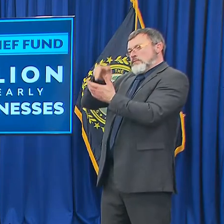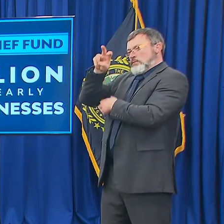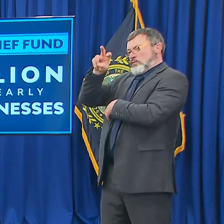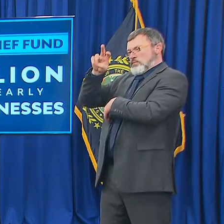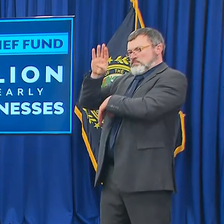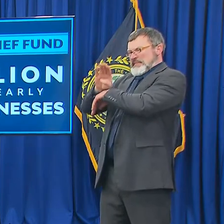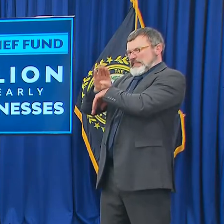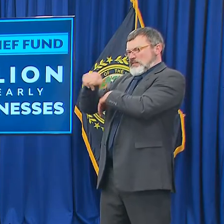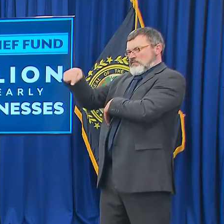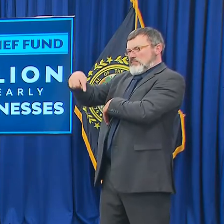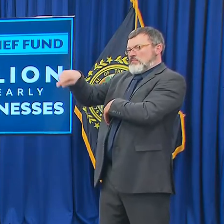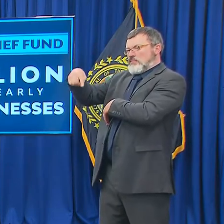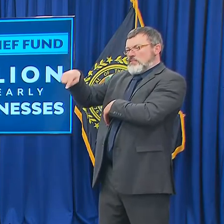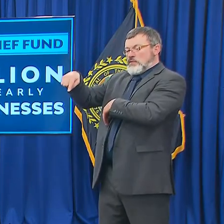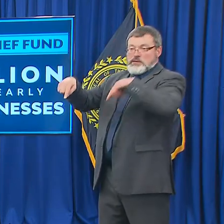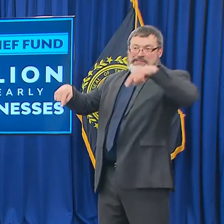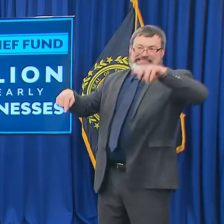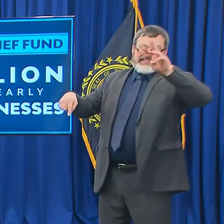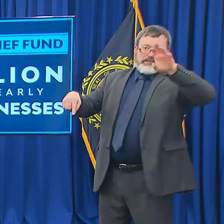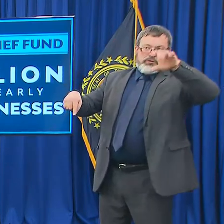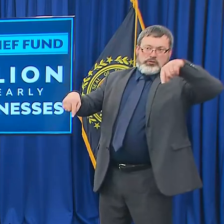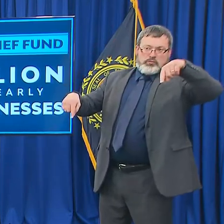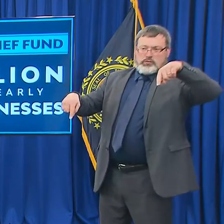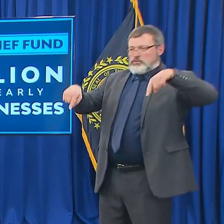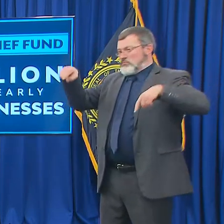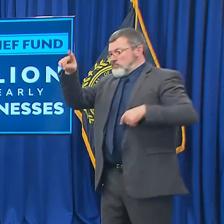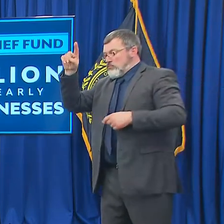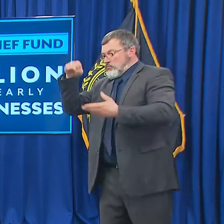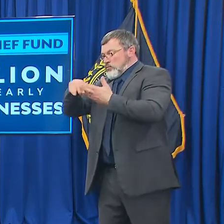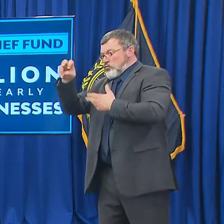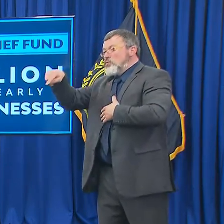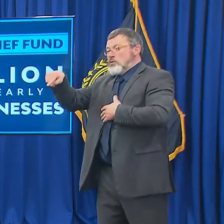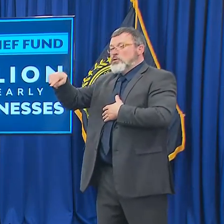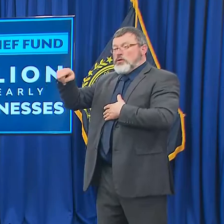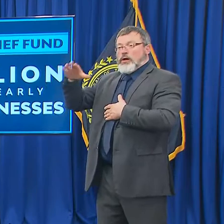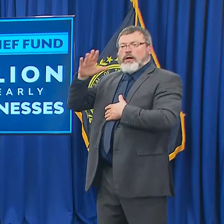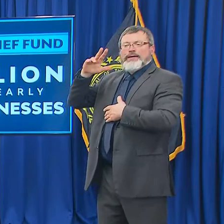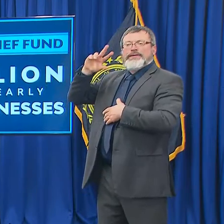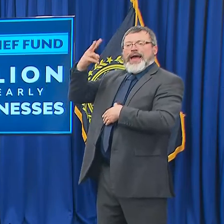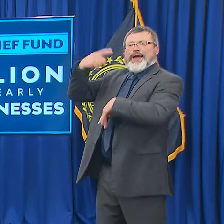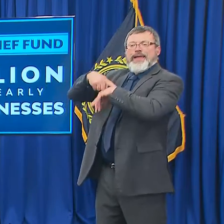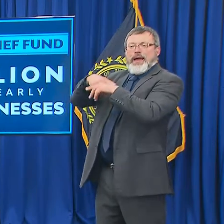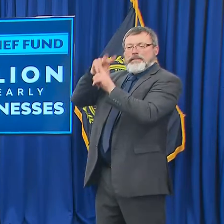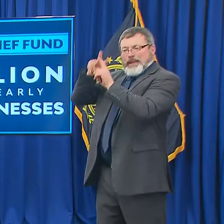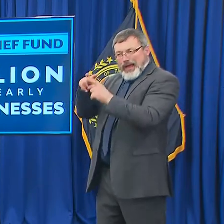you look at the overall both the economic and physical health of the state. We know, a strong economy drives a lot